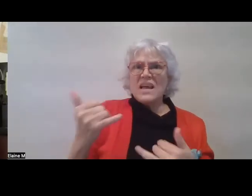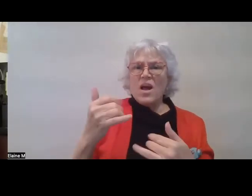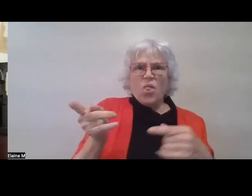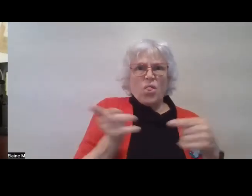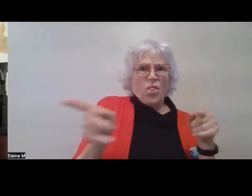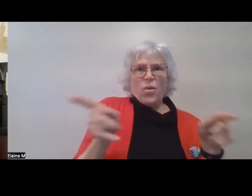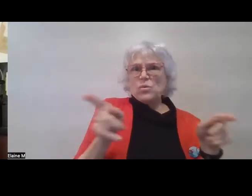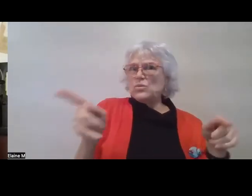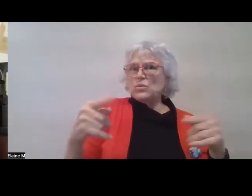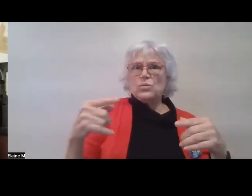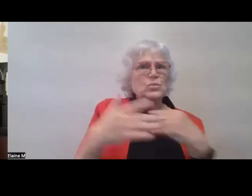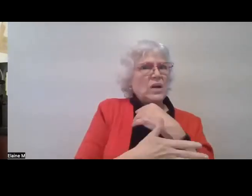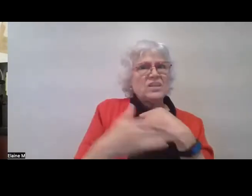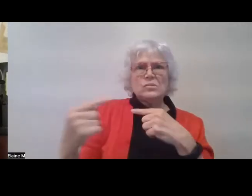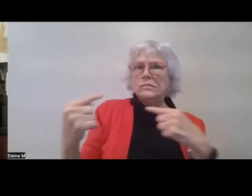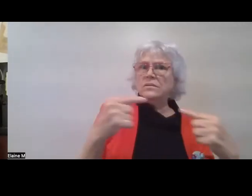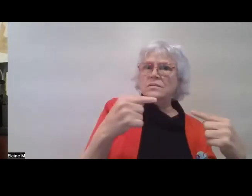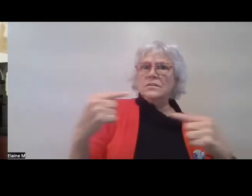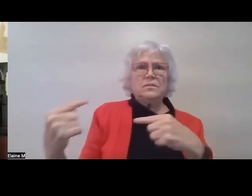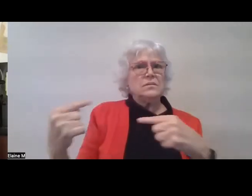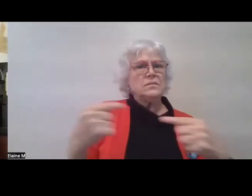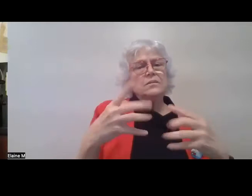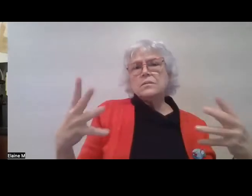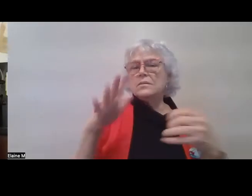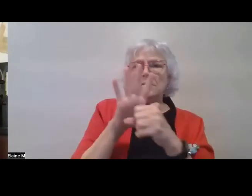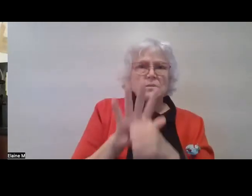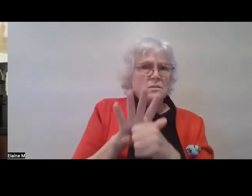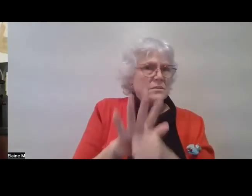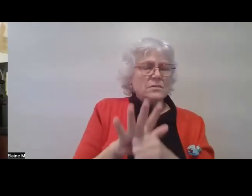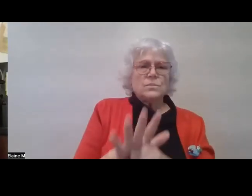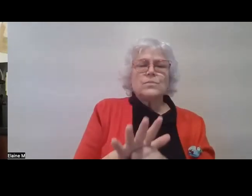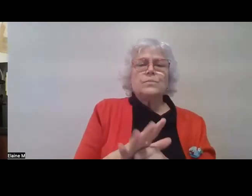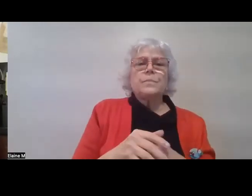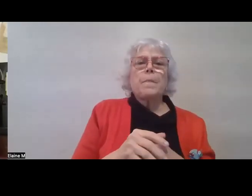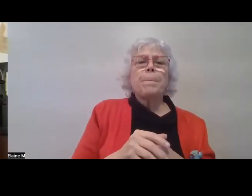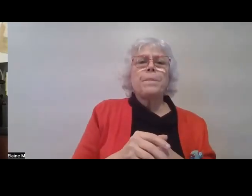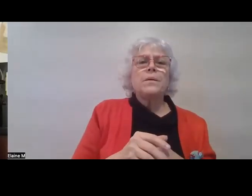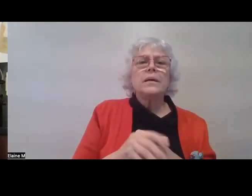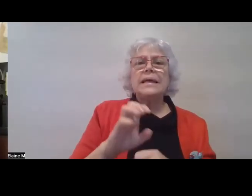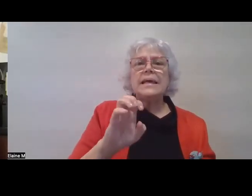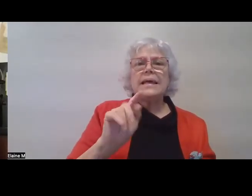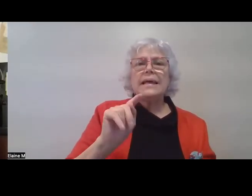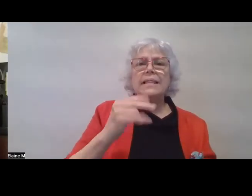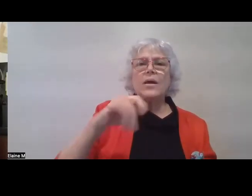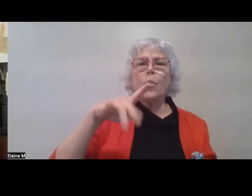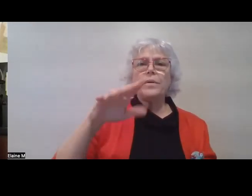the Sudan regarding the grand Ethiopian Renaissance dam. Ethiopia and Sudan excuse me-- Egypt and Sudan